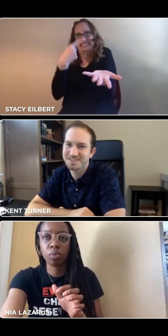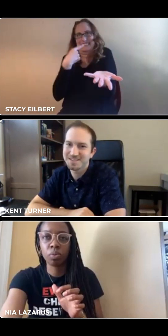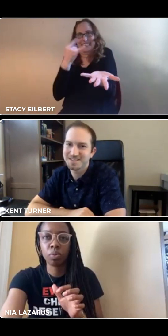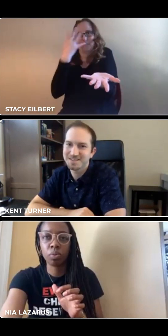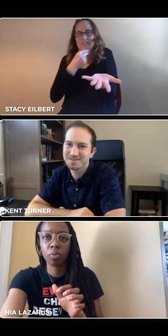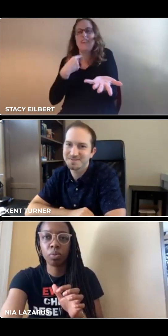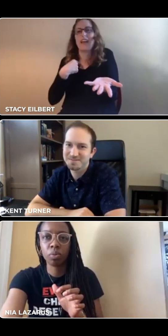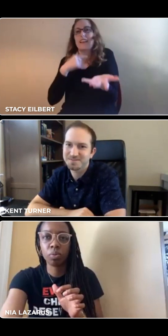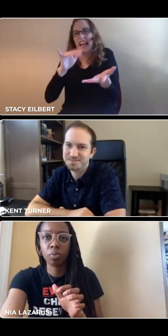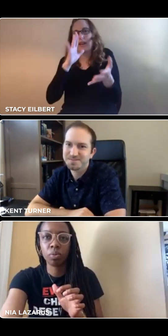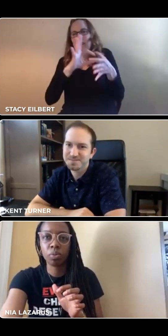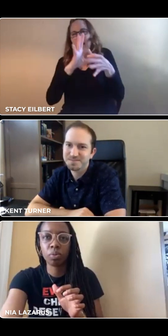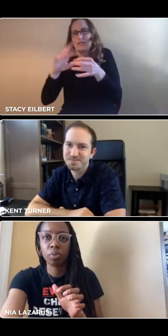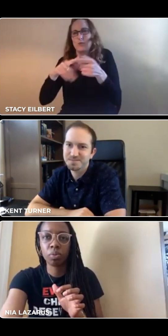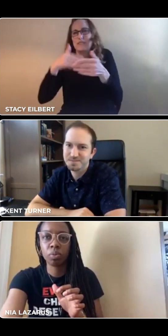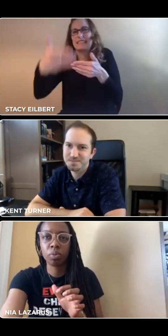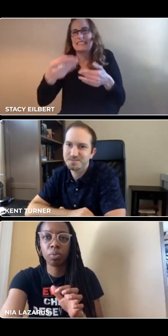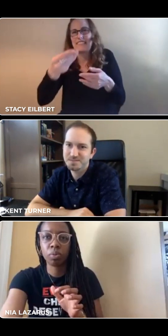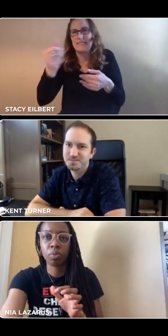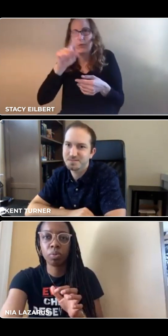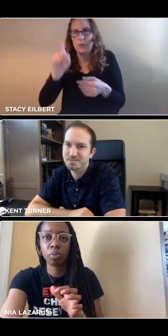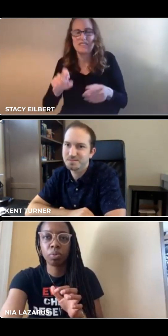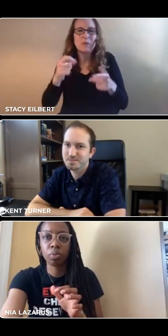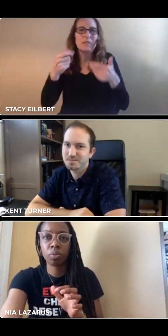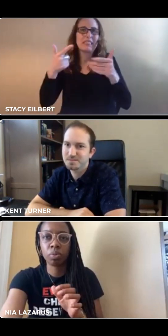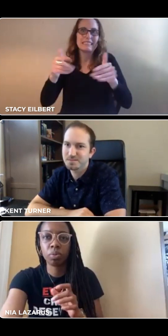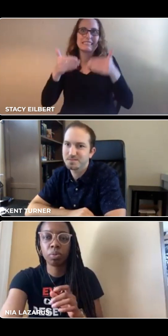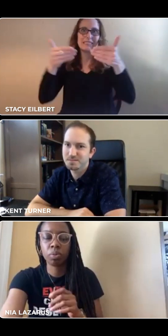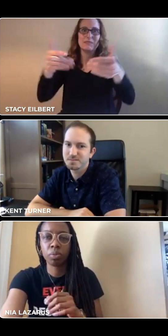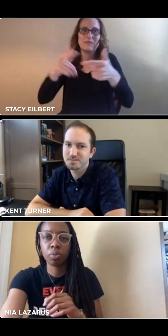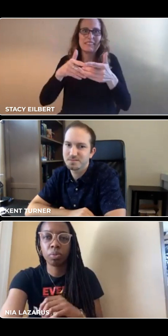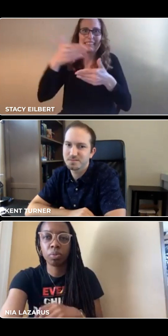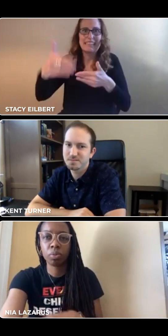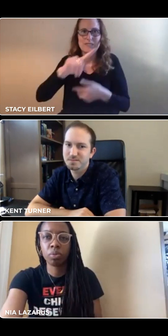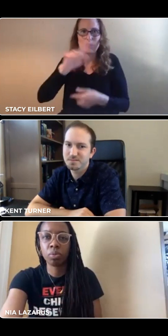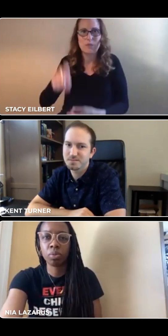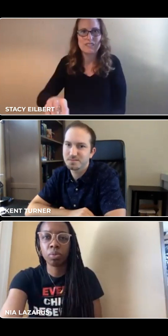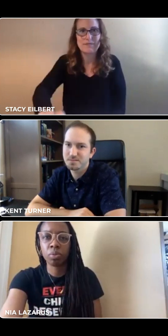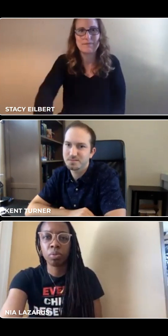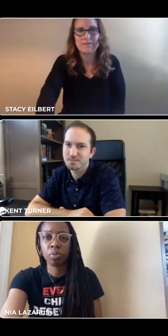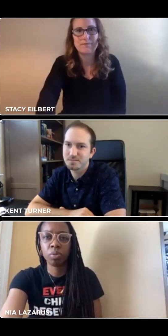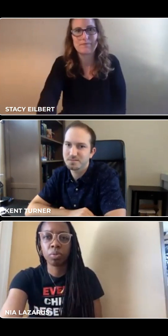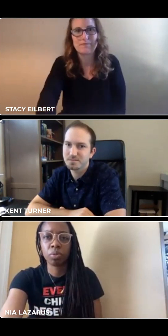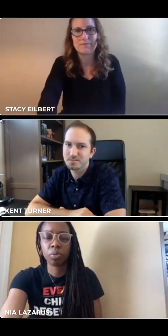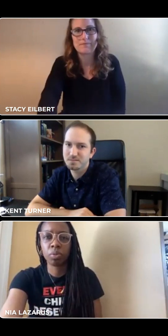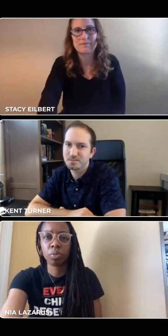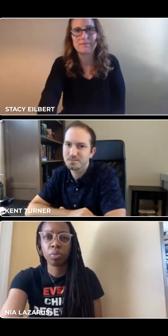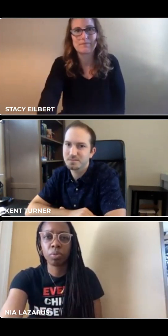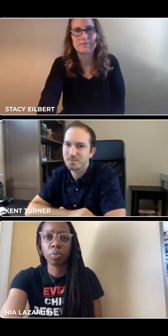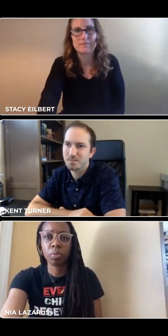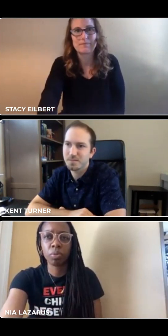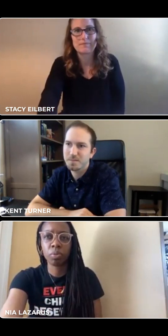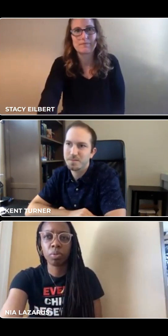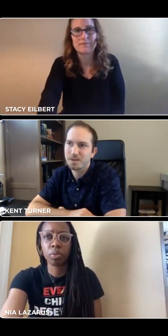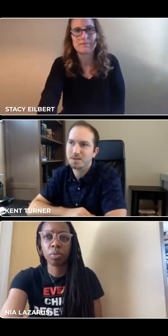Yes, you said it perfectly. That was beautiful. And that actually leads us to the next question! Let's move on.